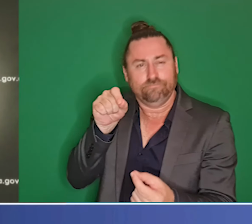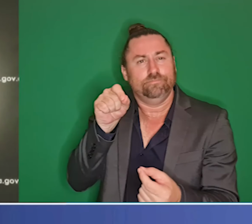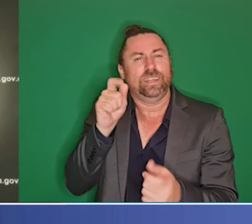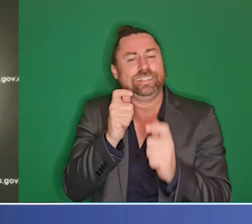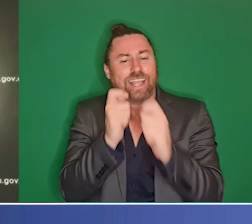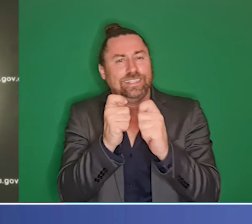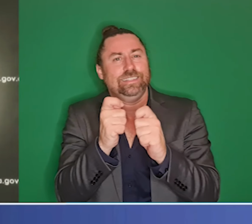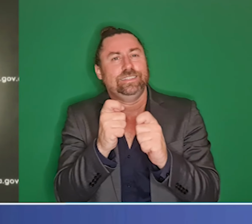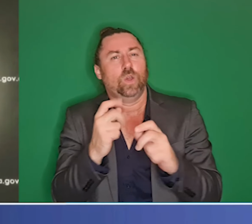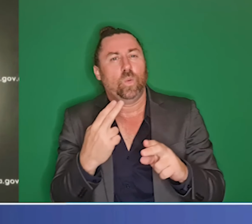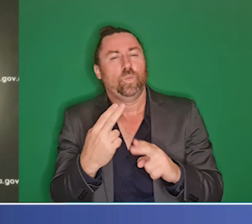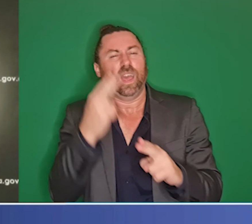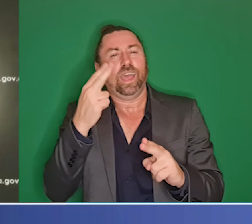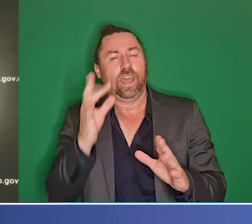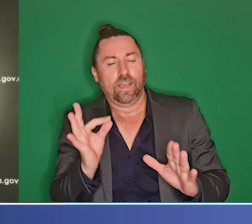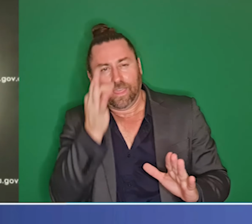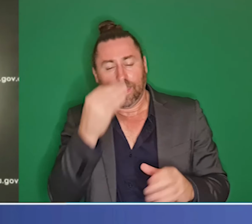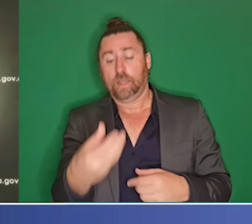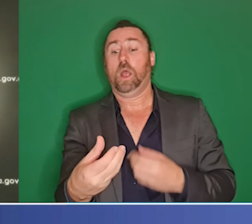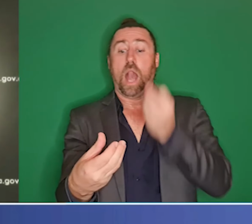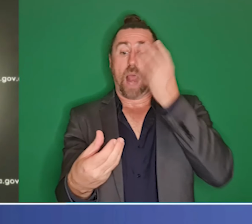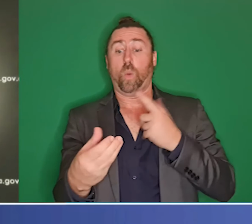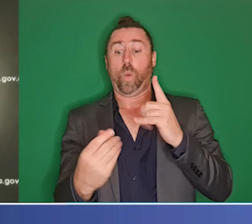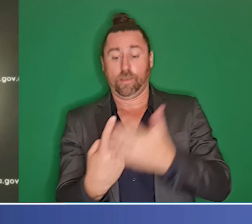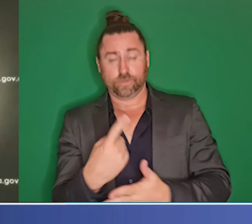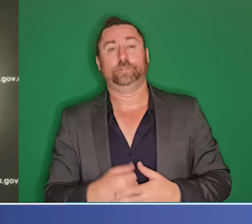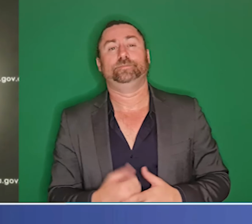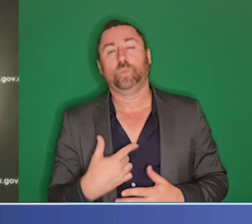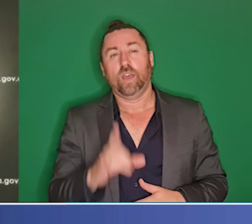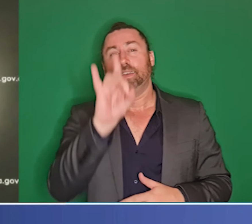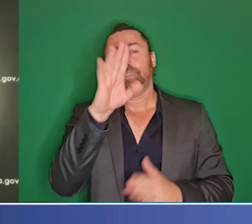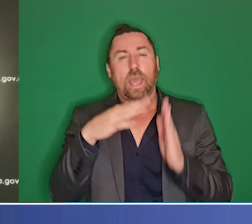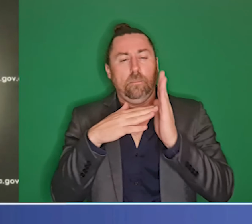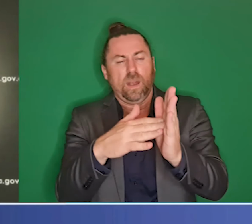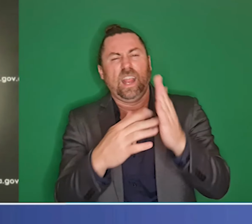is providing 10 million units of PPE and related products